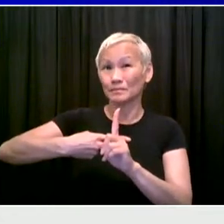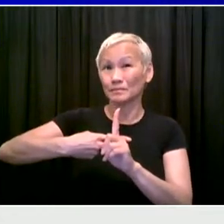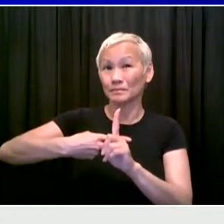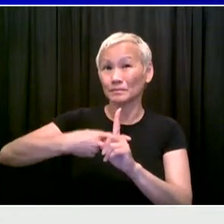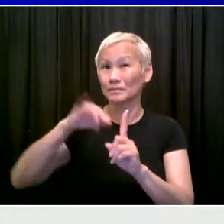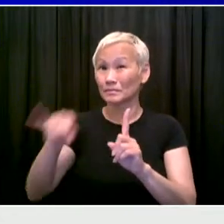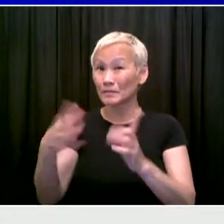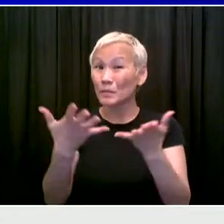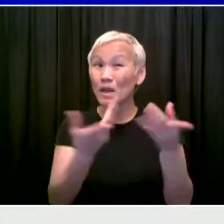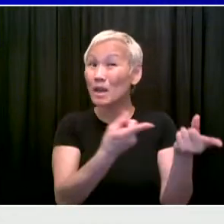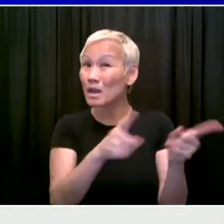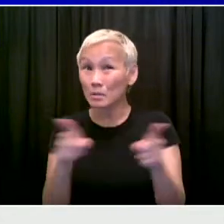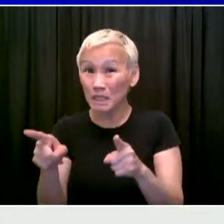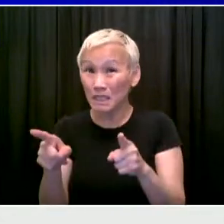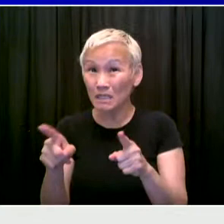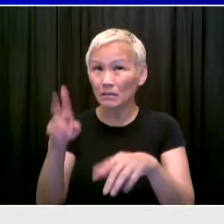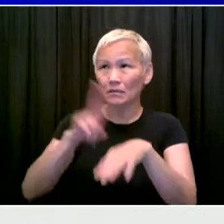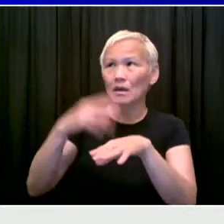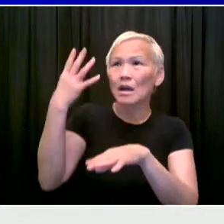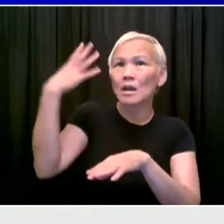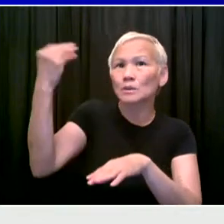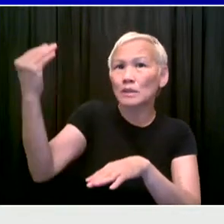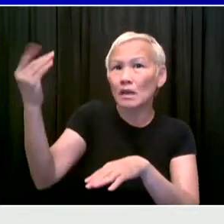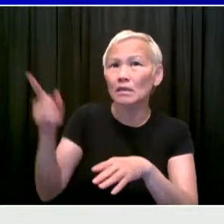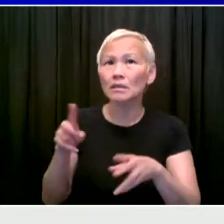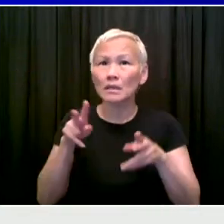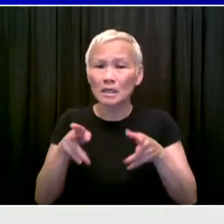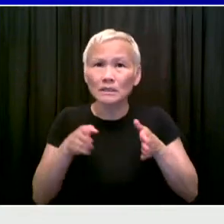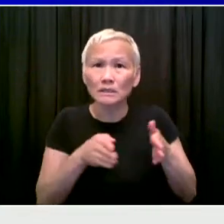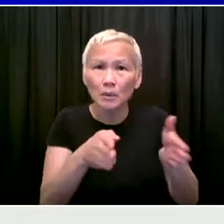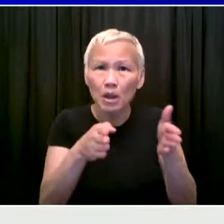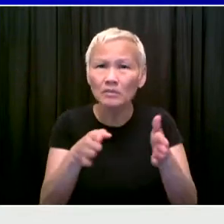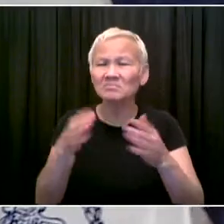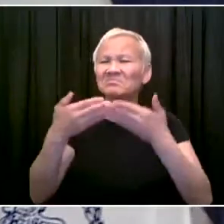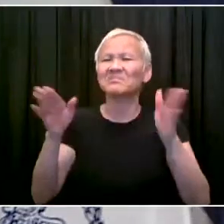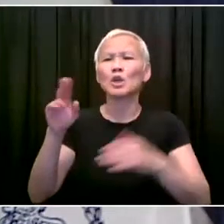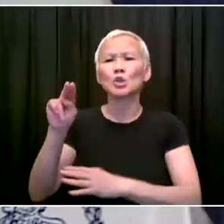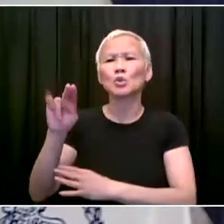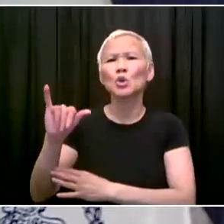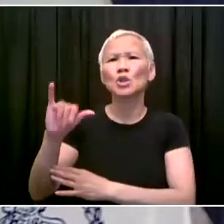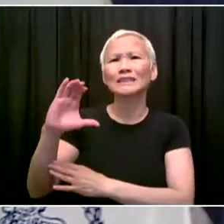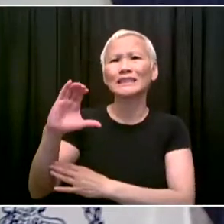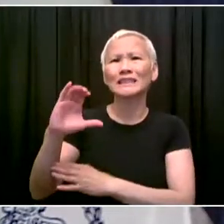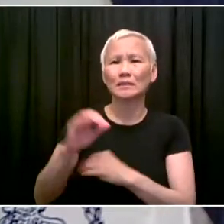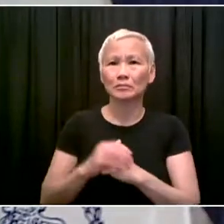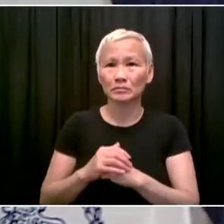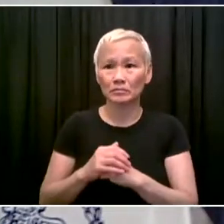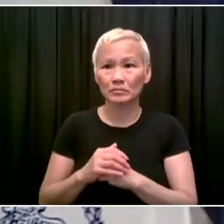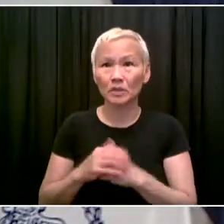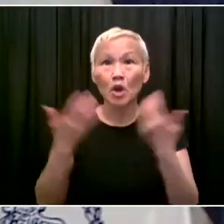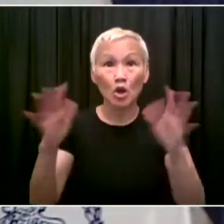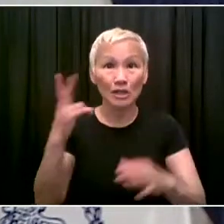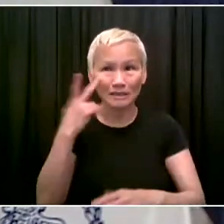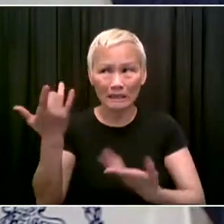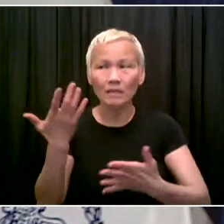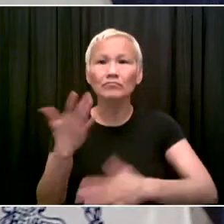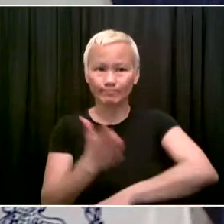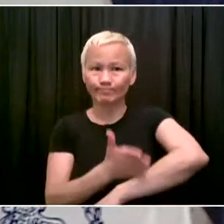SAW IN THE MONTH OF JUNE AND VERY IMPANORTT INDICATORS IN THE MONTH OF JUNE WHEN IT